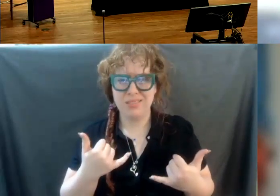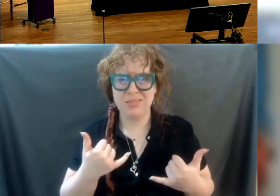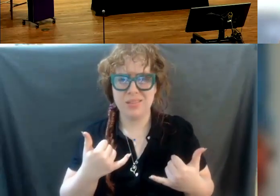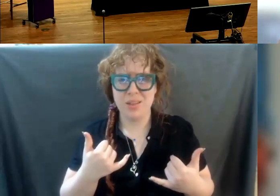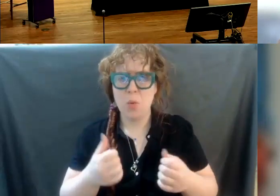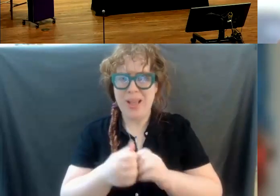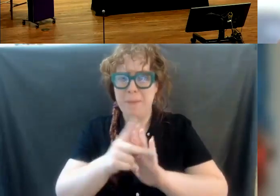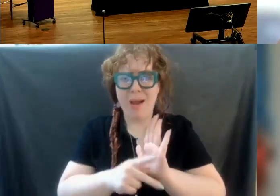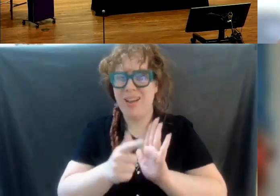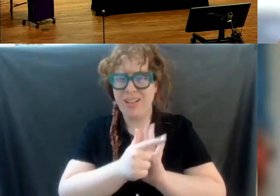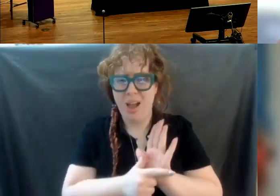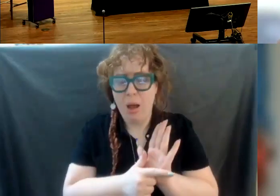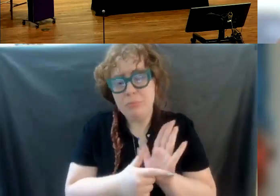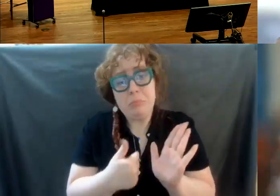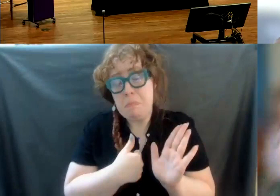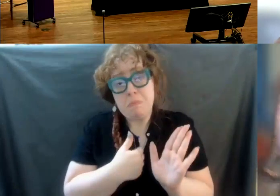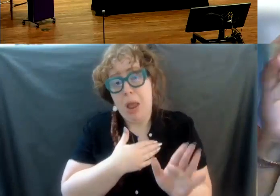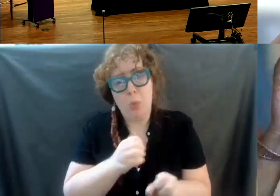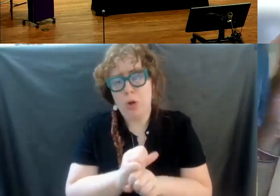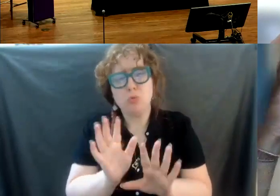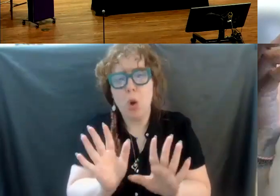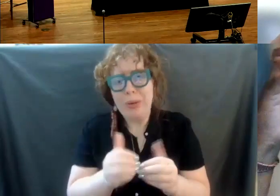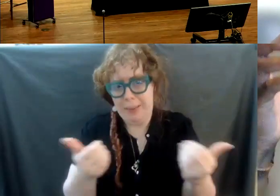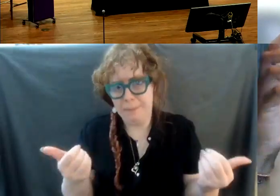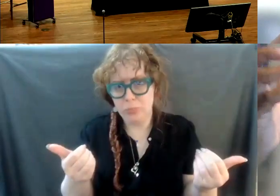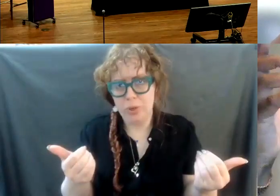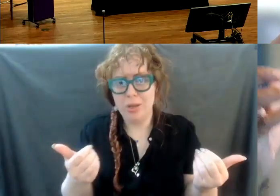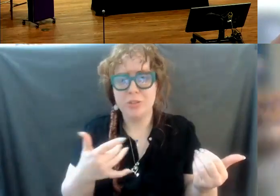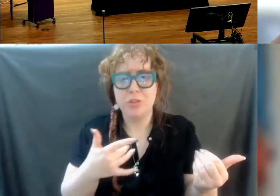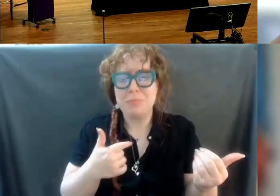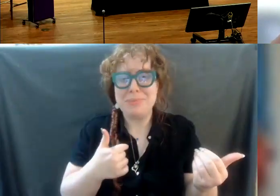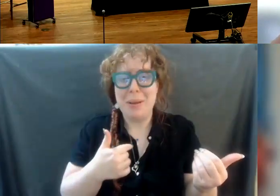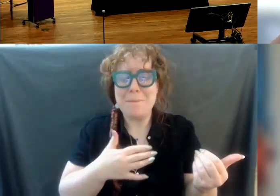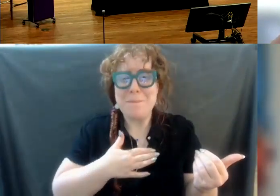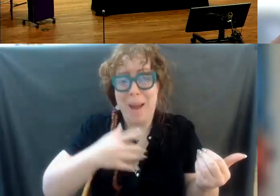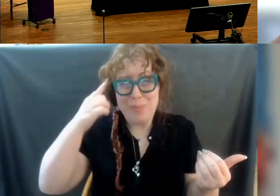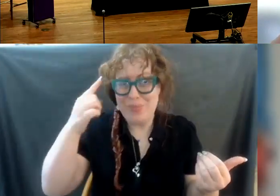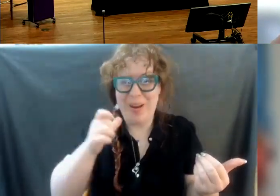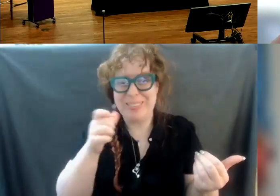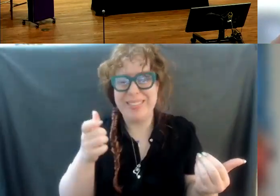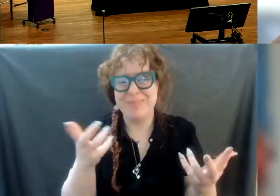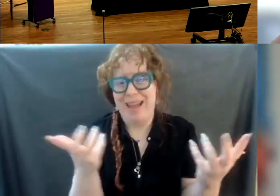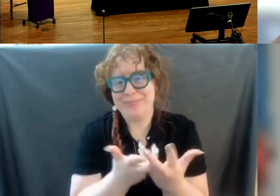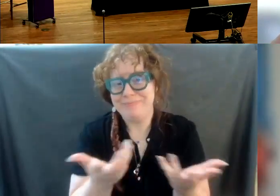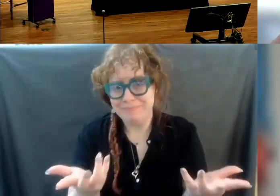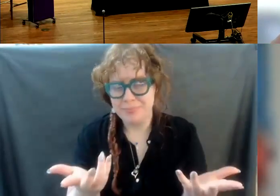I don't sort of work in that arena. My brain doesn’t think in that way. And I'm, you know, very close to the ground.